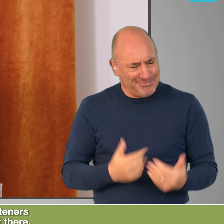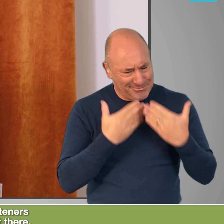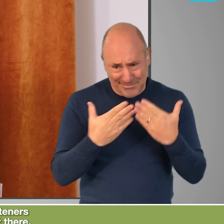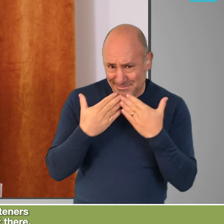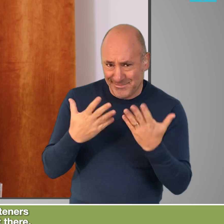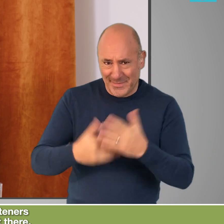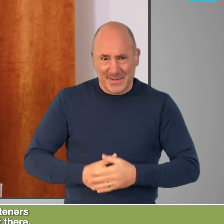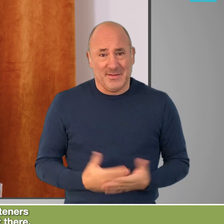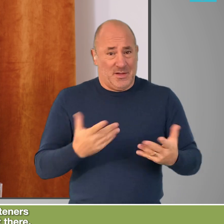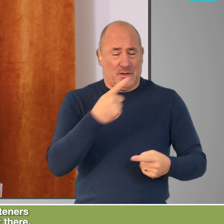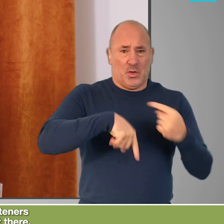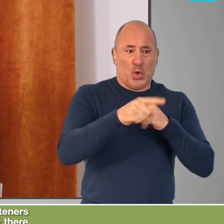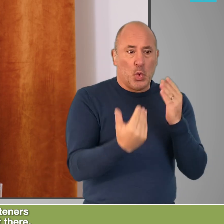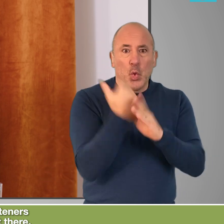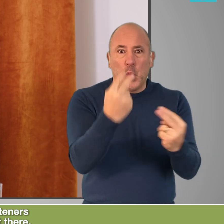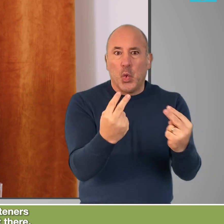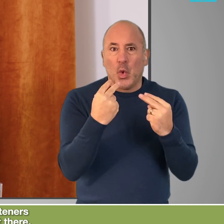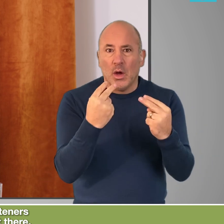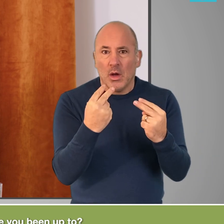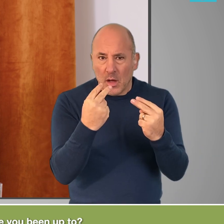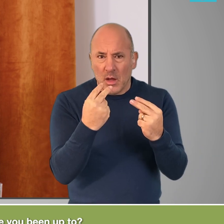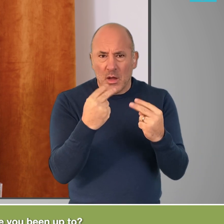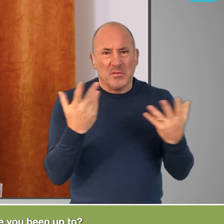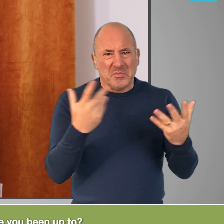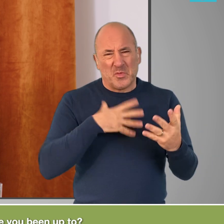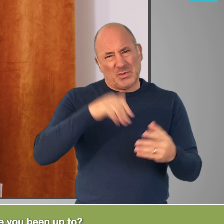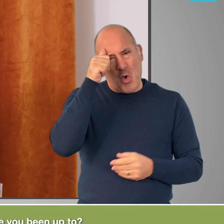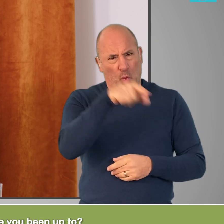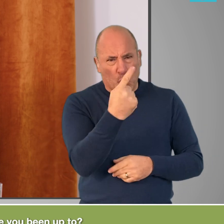For our new listeners and viewers out there, who are you and what have you been up to?